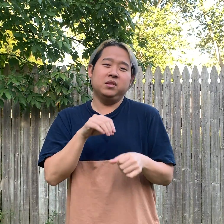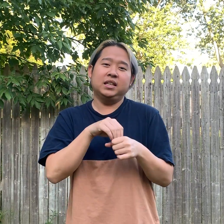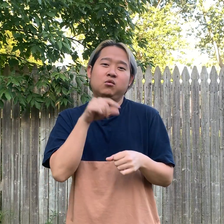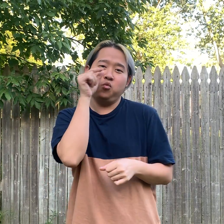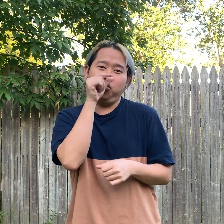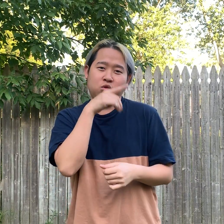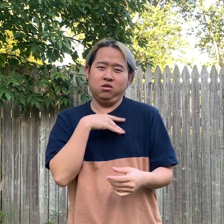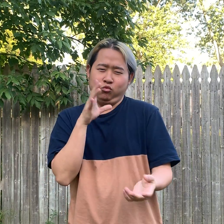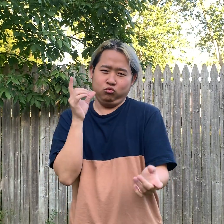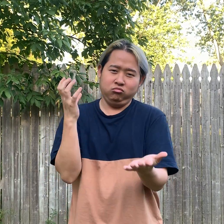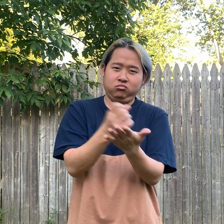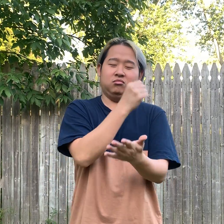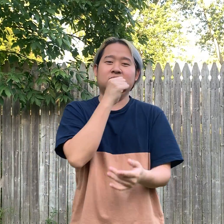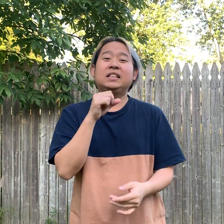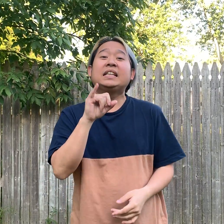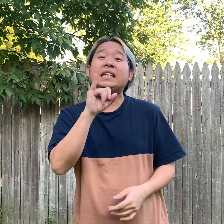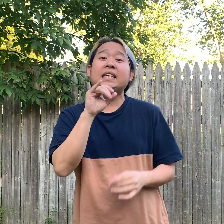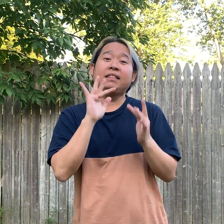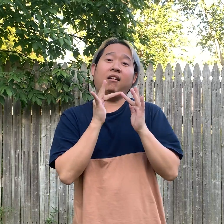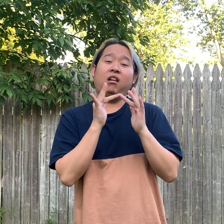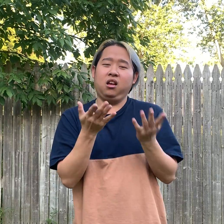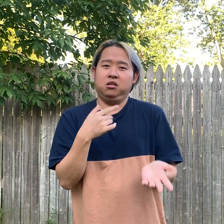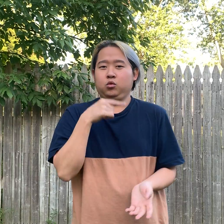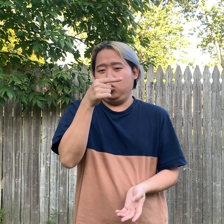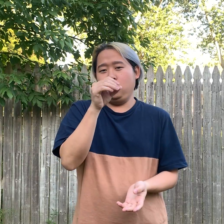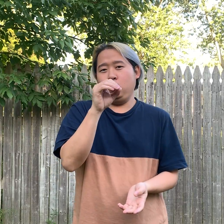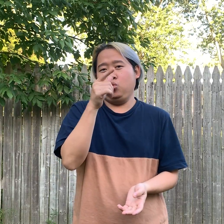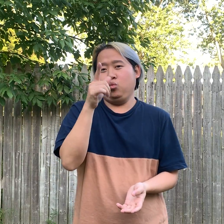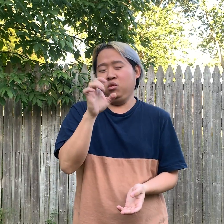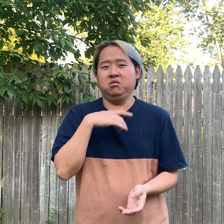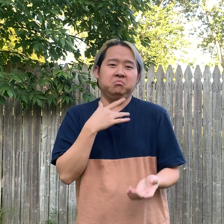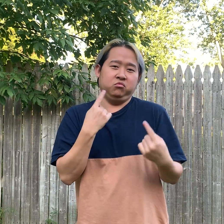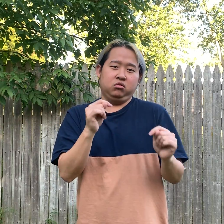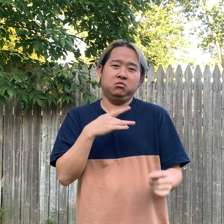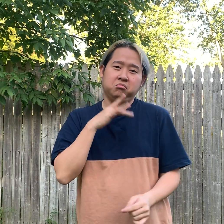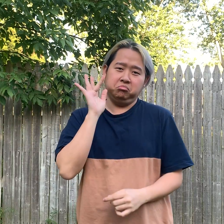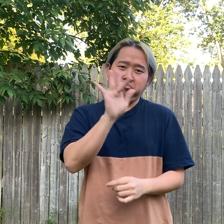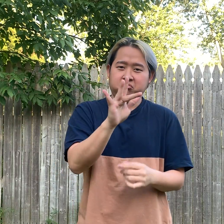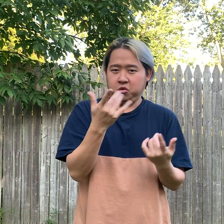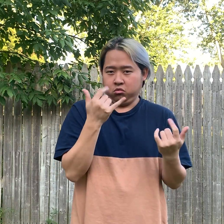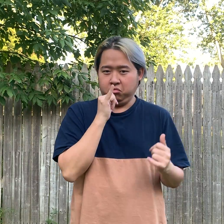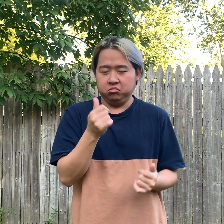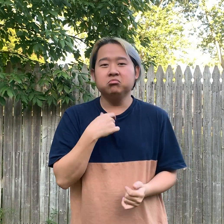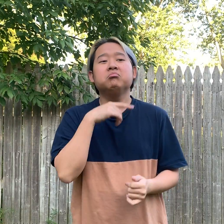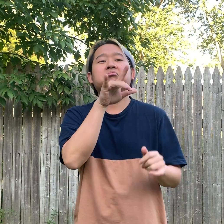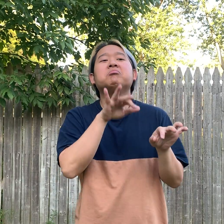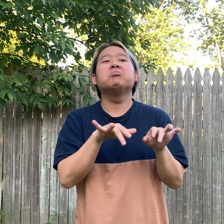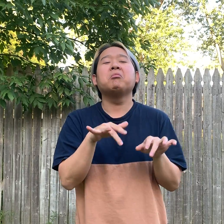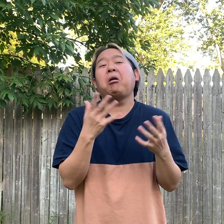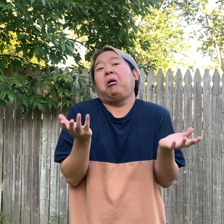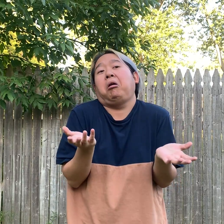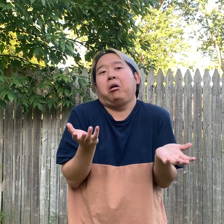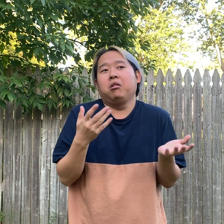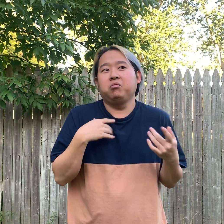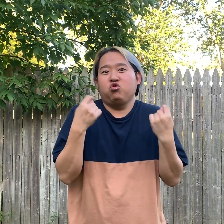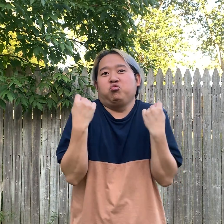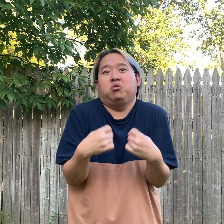I had this feeling that maybe I should do a Google search asking,